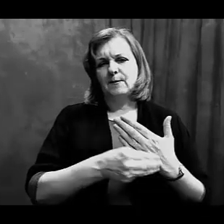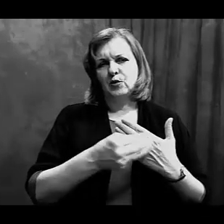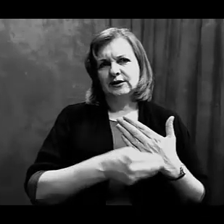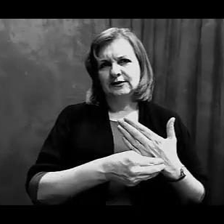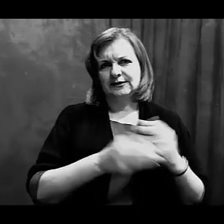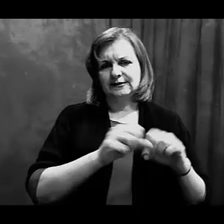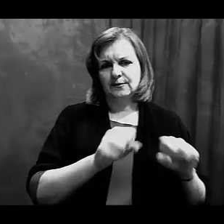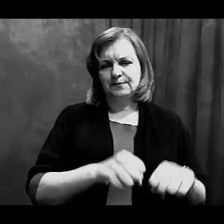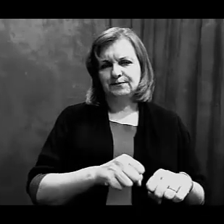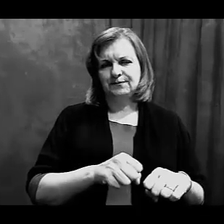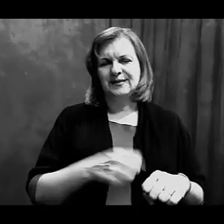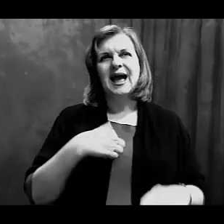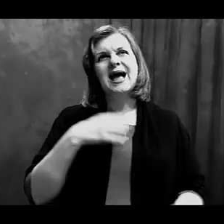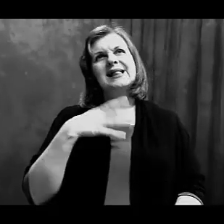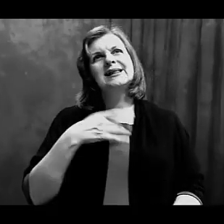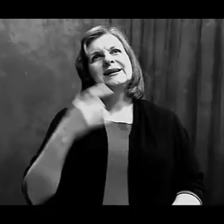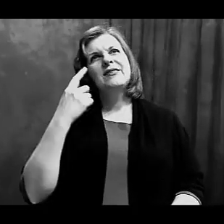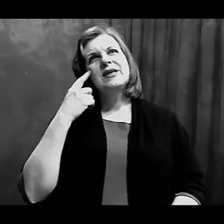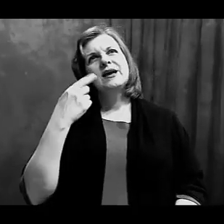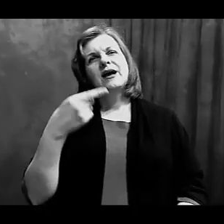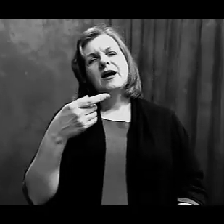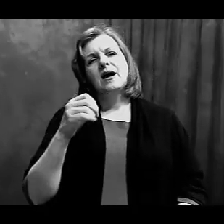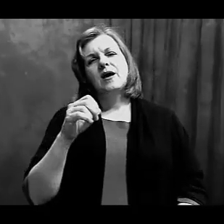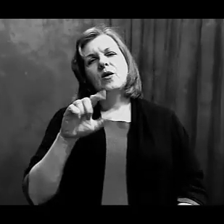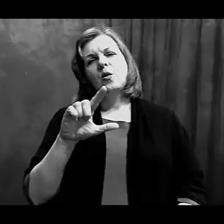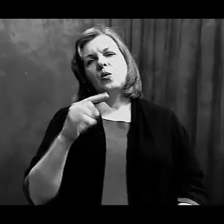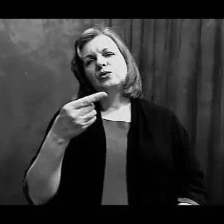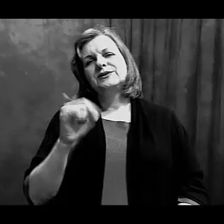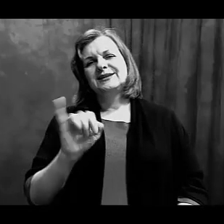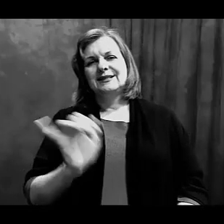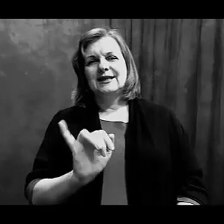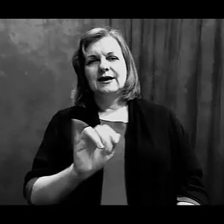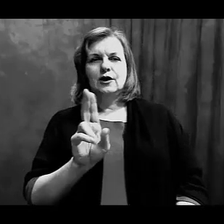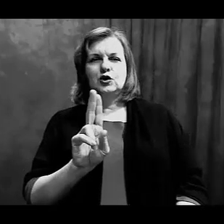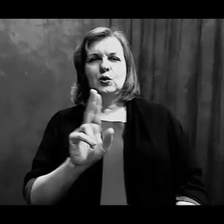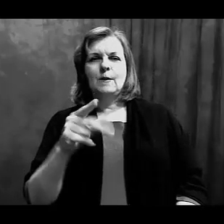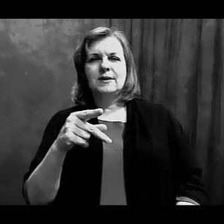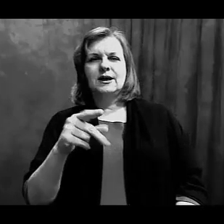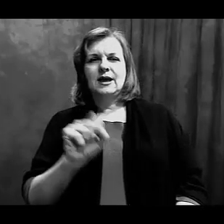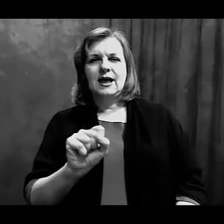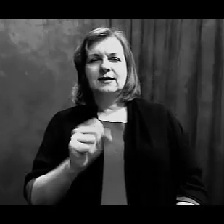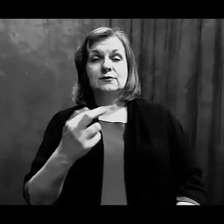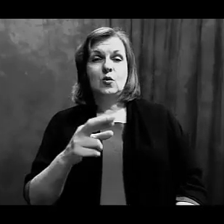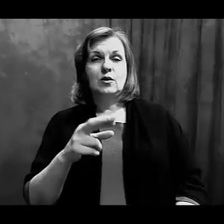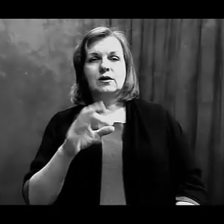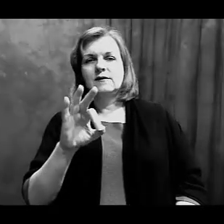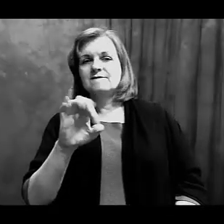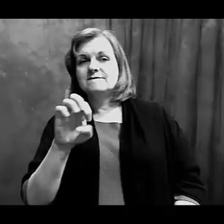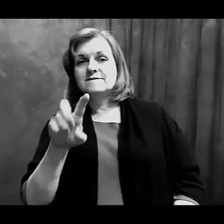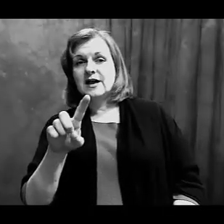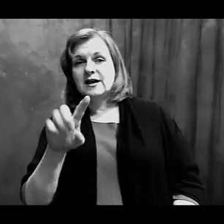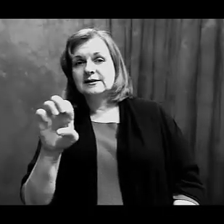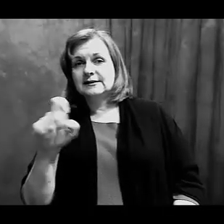so the Golgi -- I like to think about the Golgi like UPS or FedEx